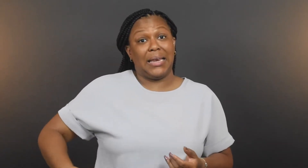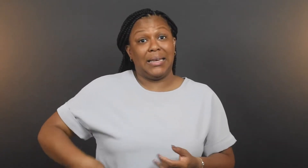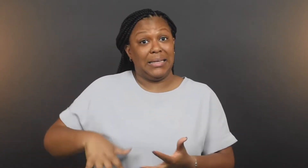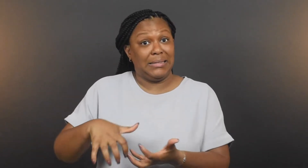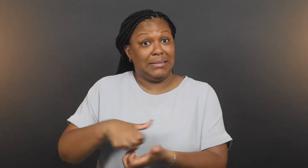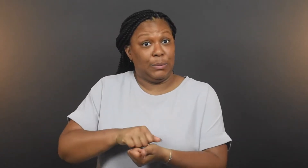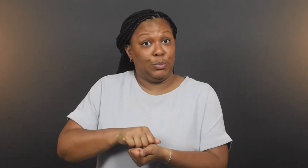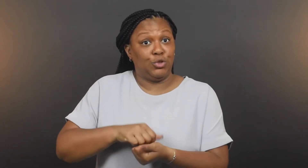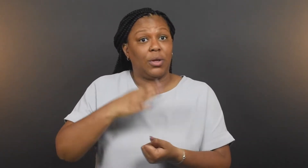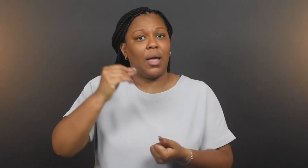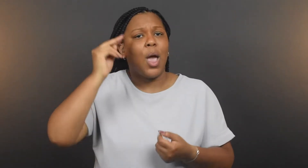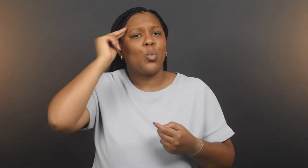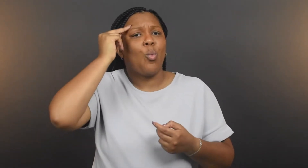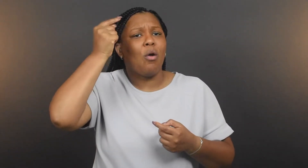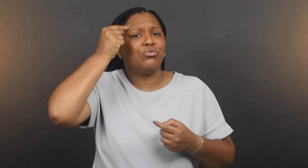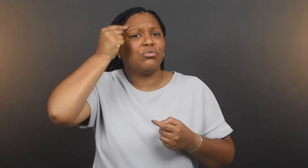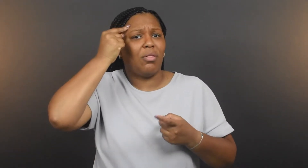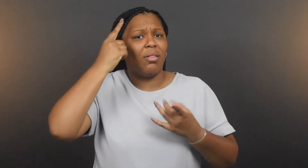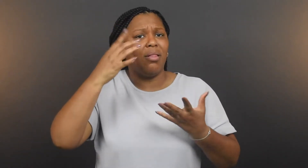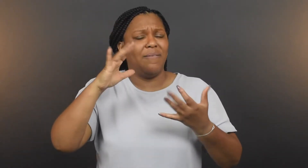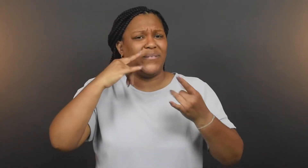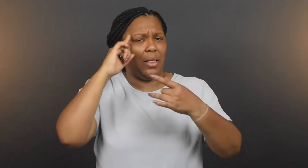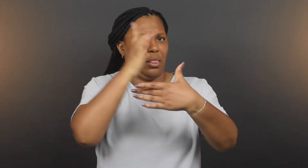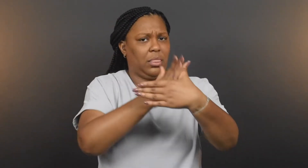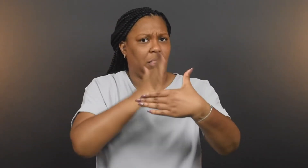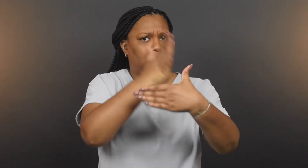“We saw kidney damage and neurological disturbances.